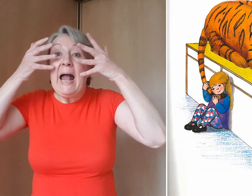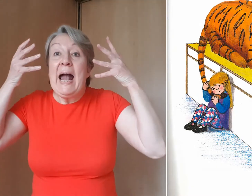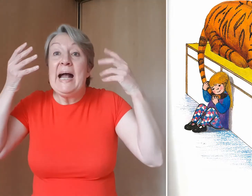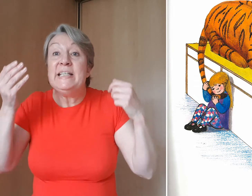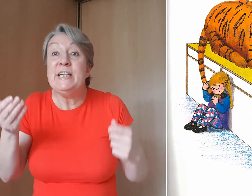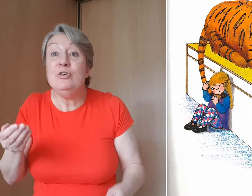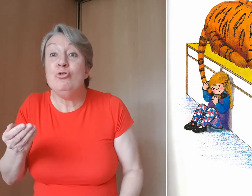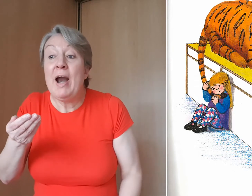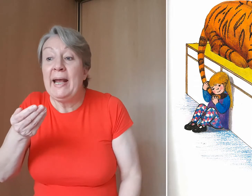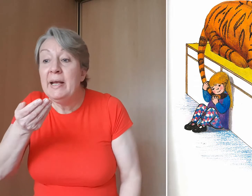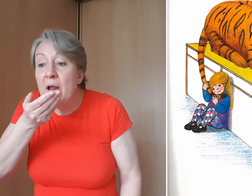and he drank